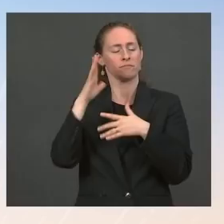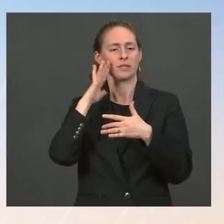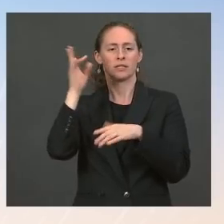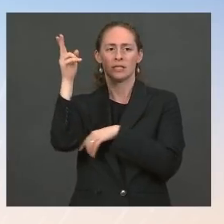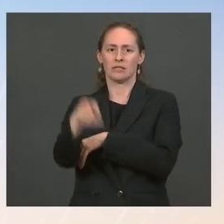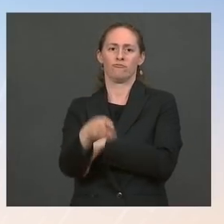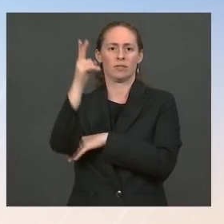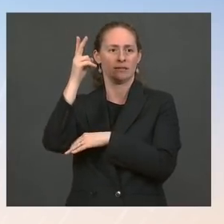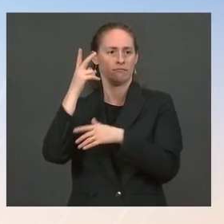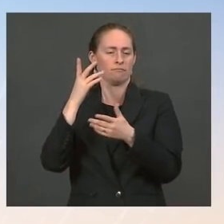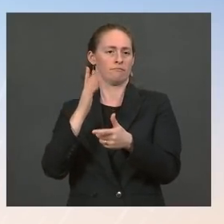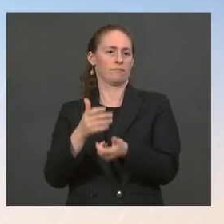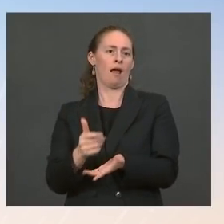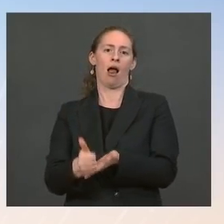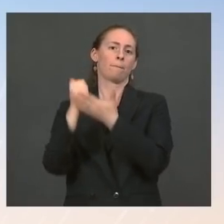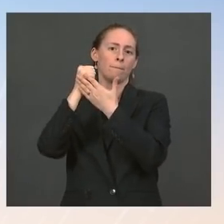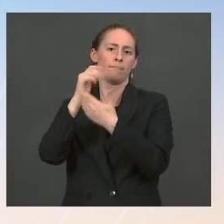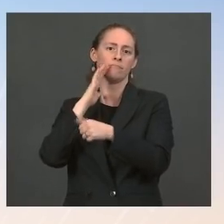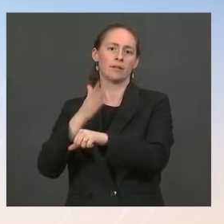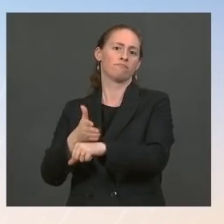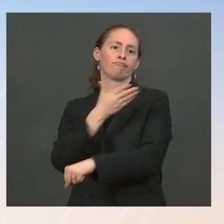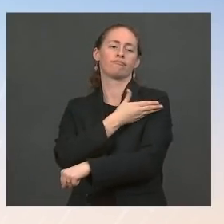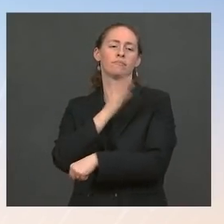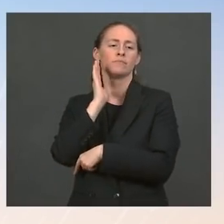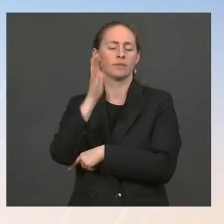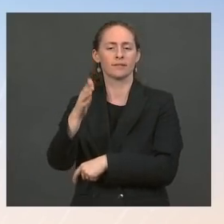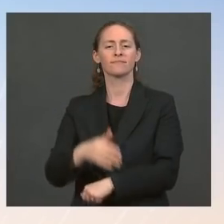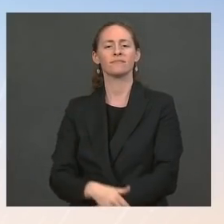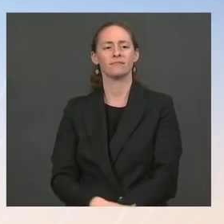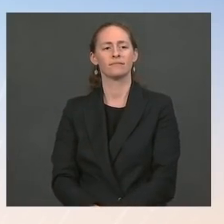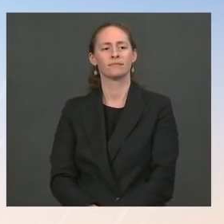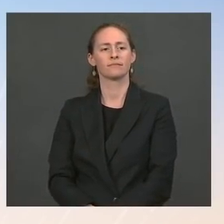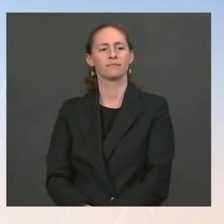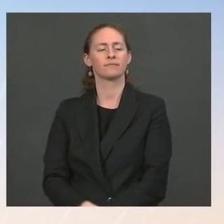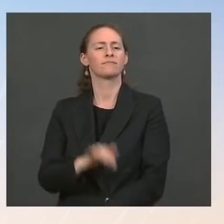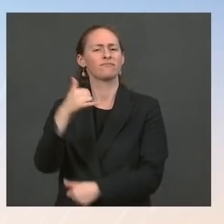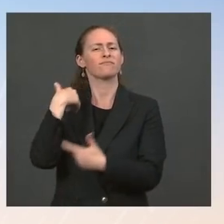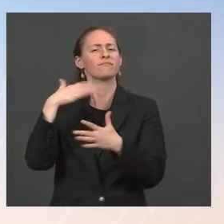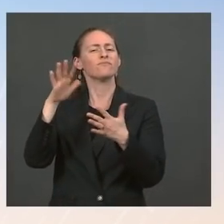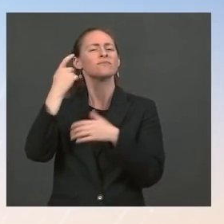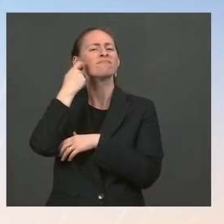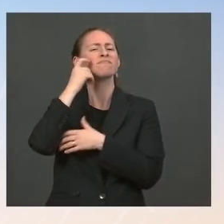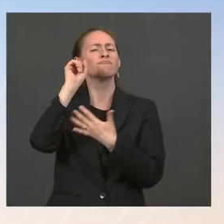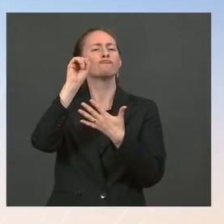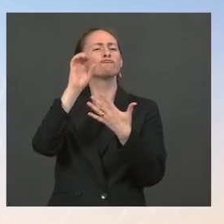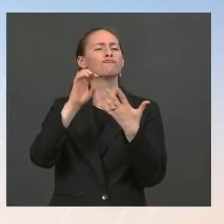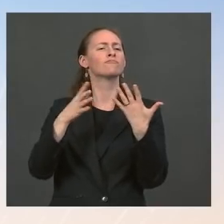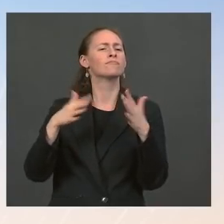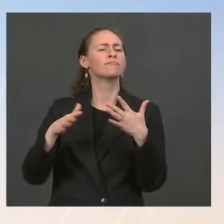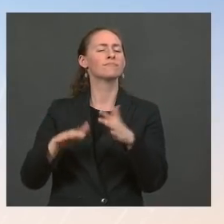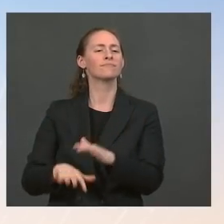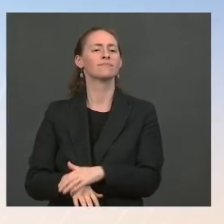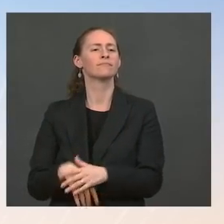But I also touched on a number of the steps that he's taken through his own executive actions and leadership